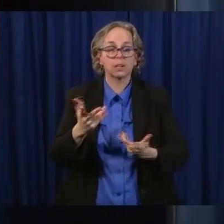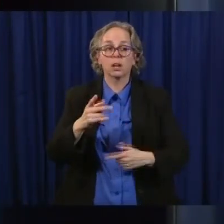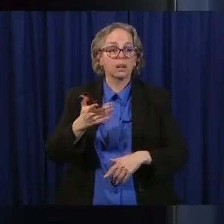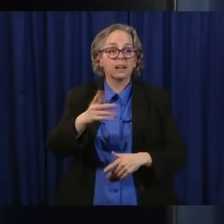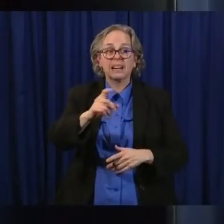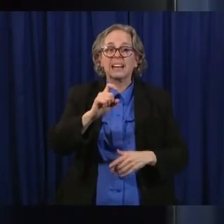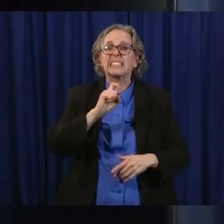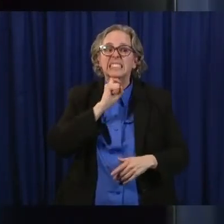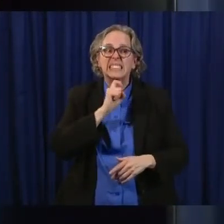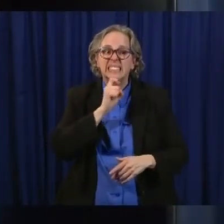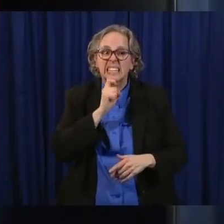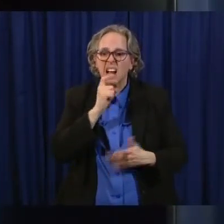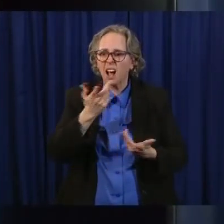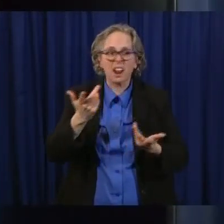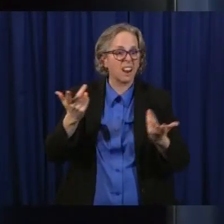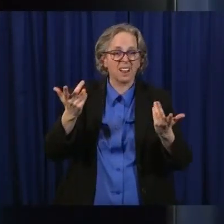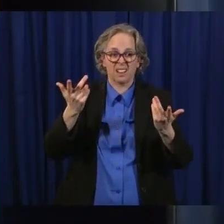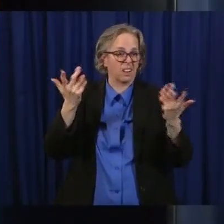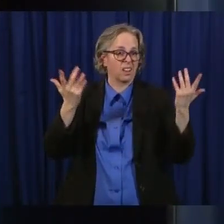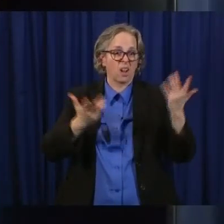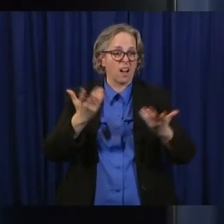BEFORE THAT GYMS ARE SHUT DOWN